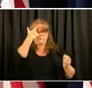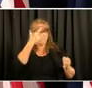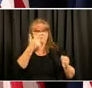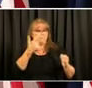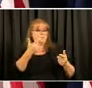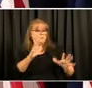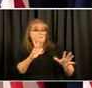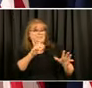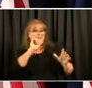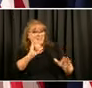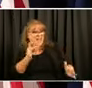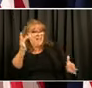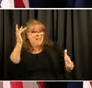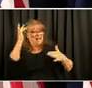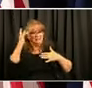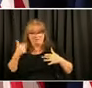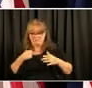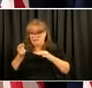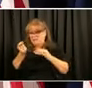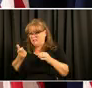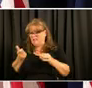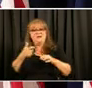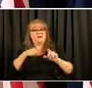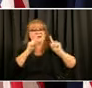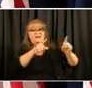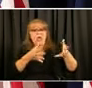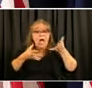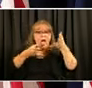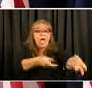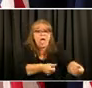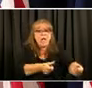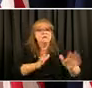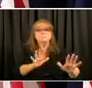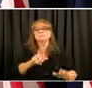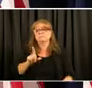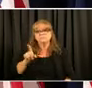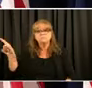free quick and easy testing and the proof is in the pudding that it's been so popular so many uh